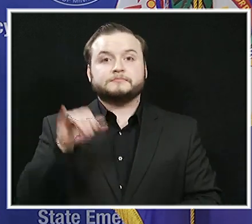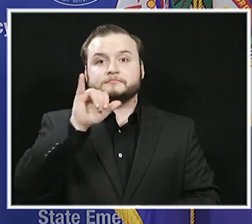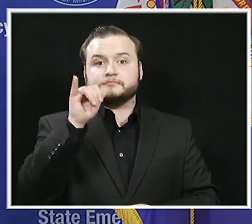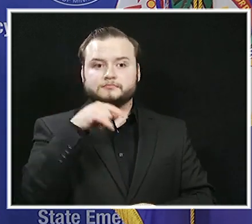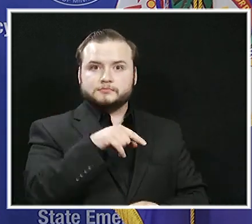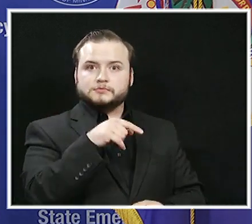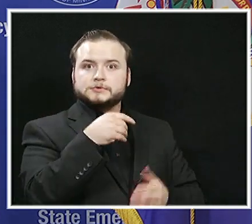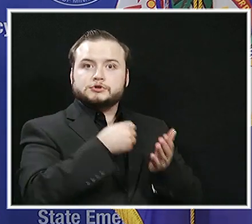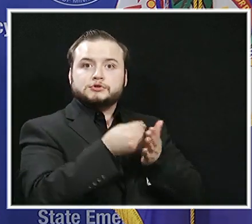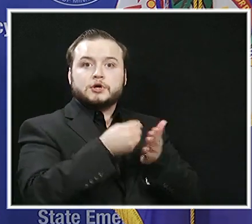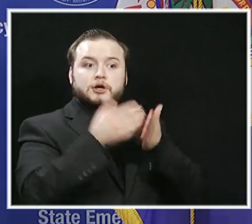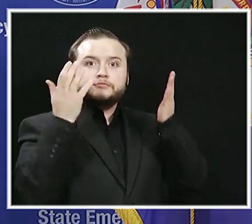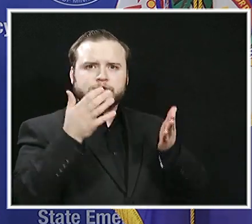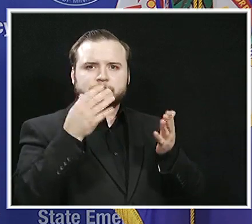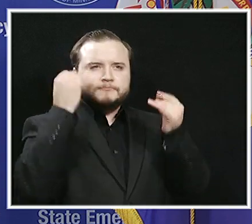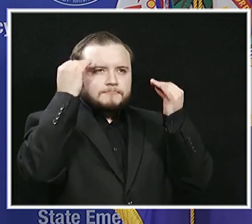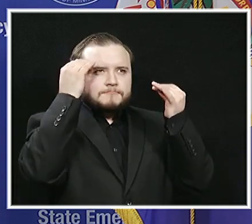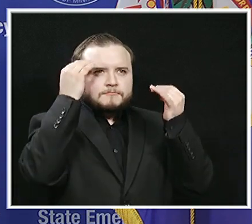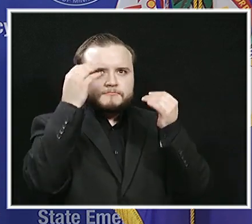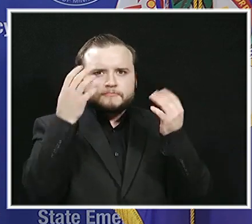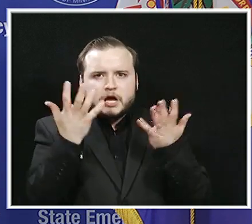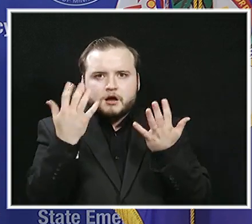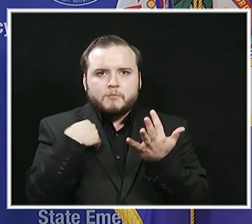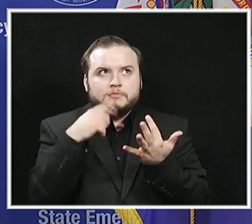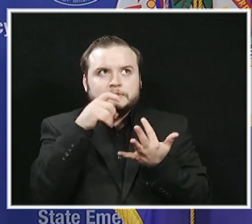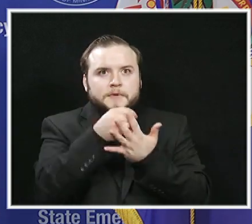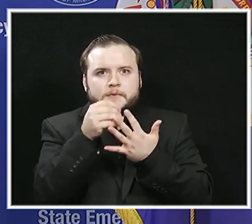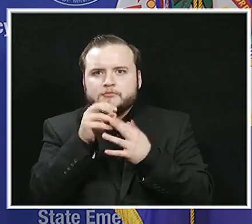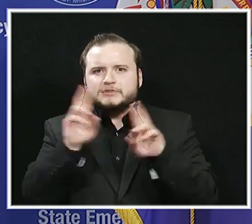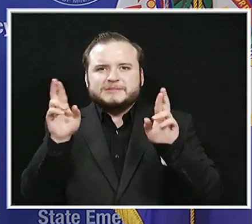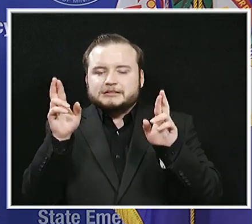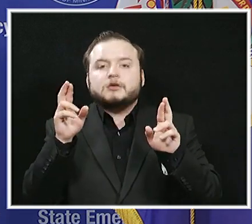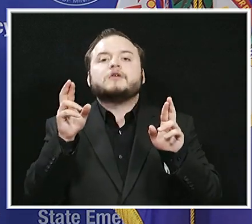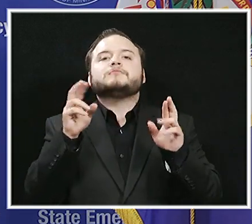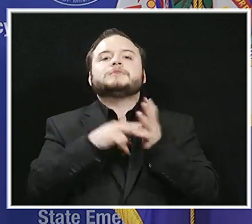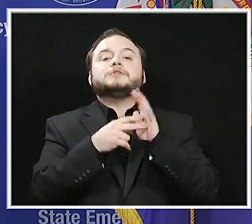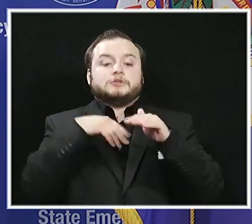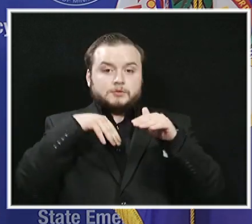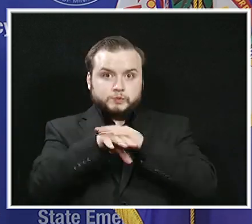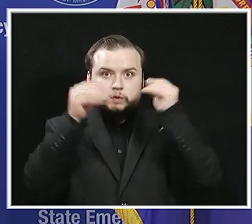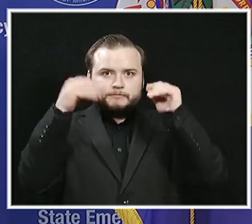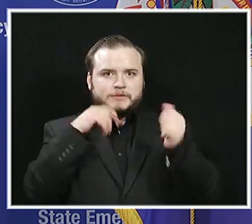Grove talk about people are going to become really good at precision shopping, they're going to think this